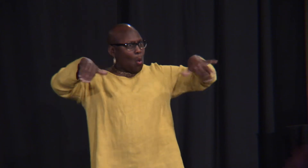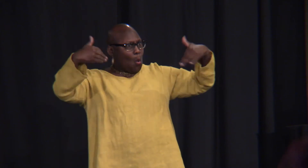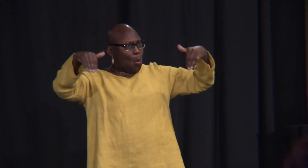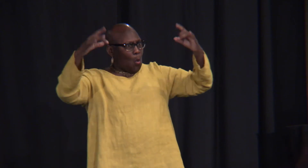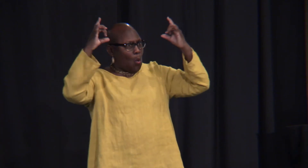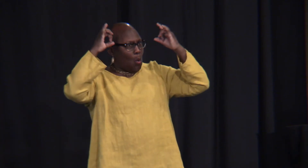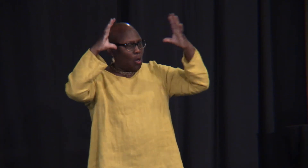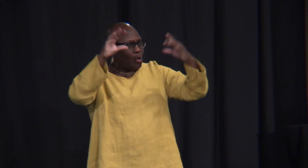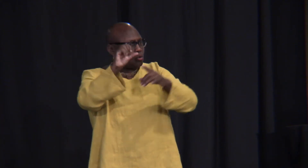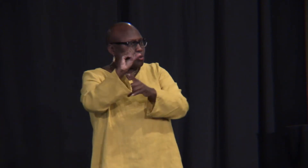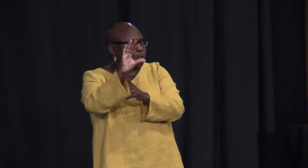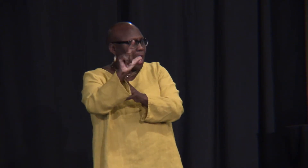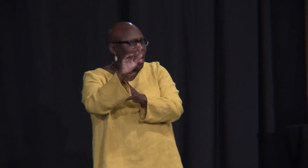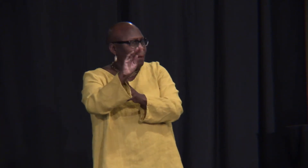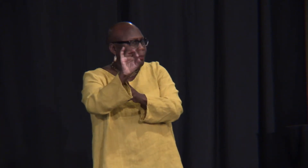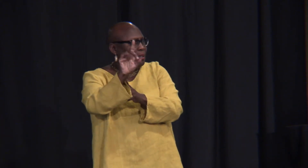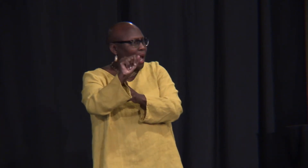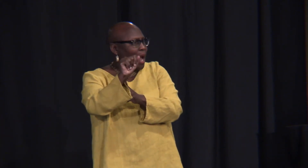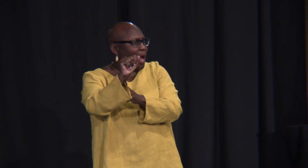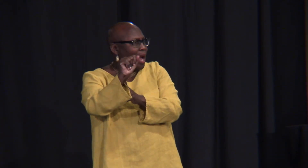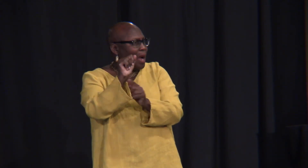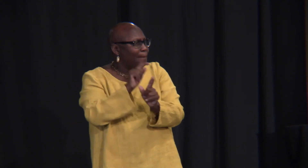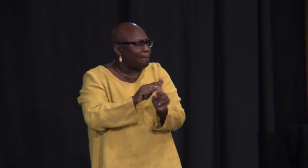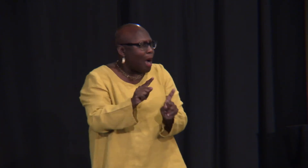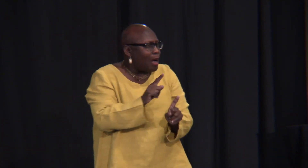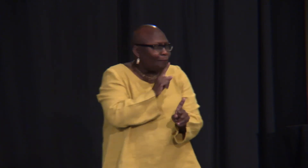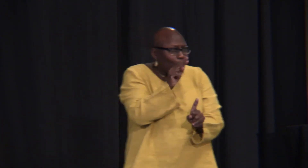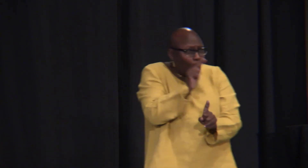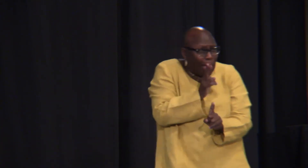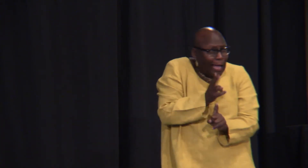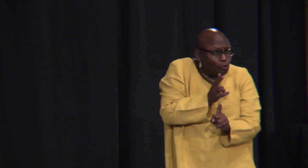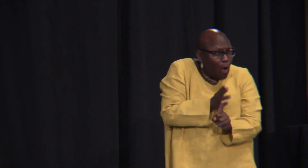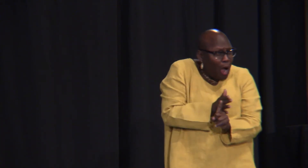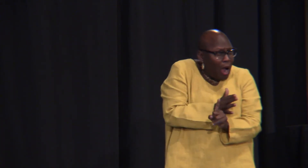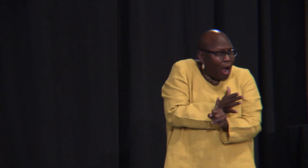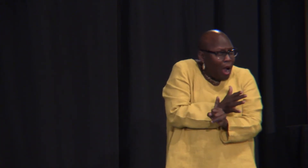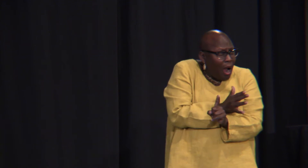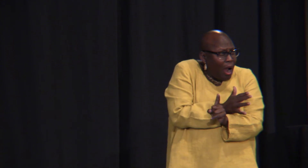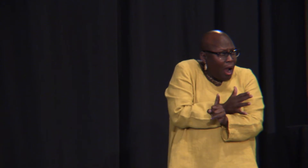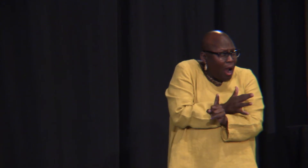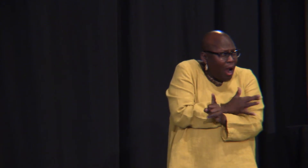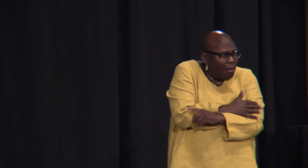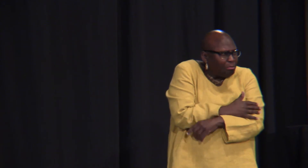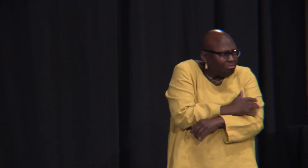Then we have the recent incident in Charlottesville, Virginia.